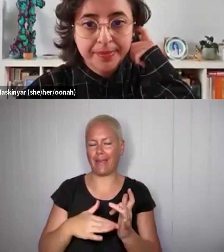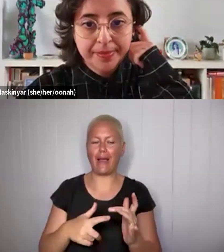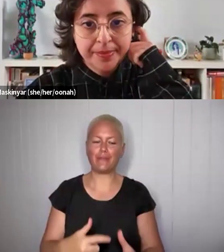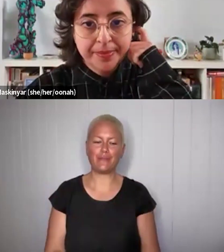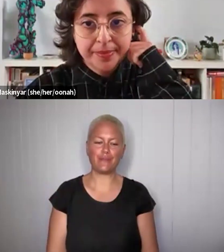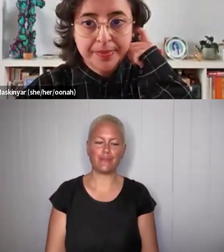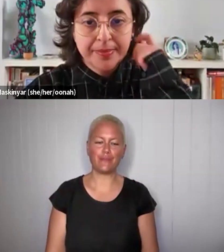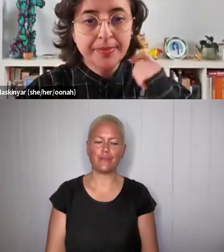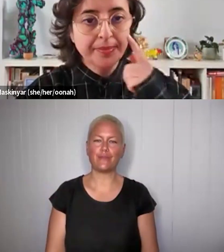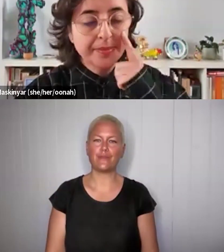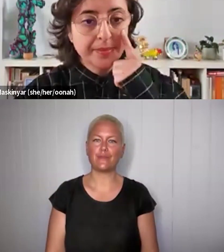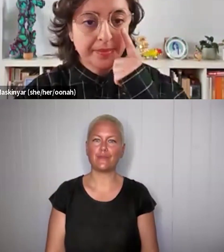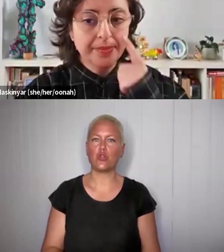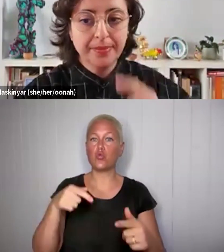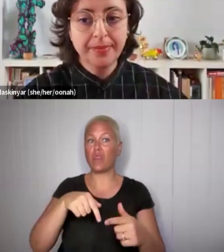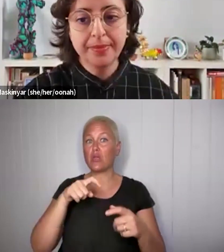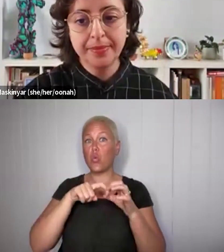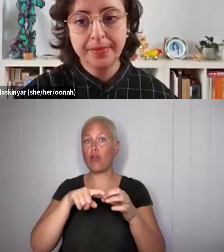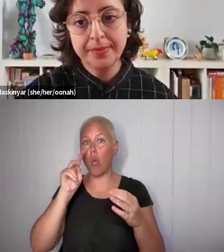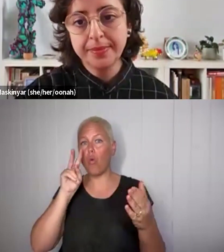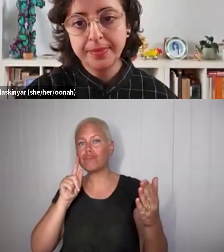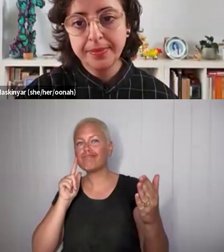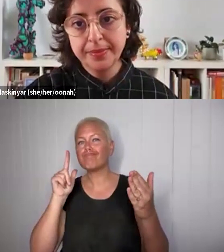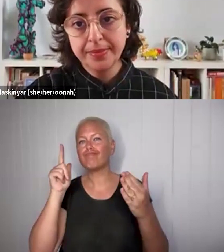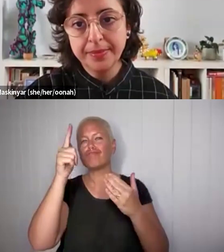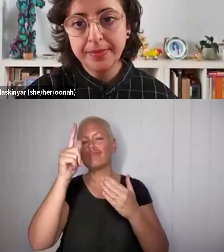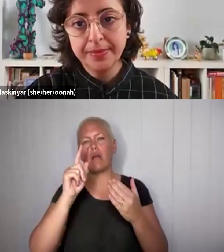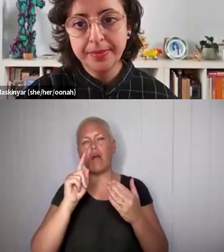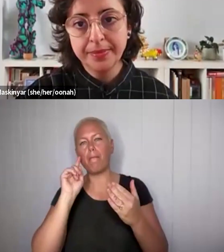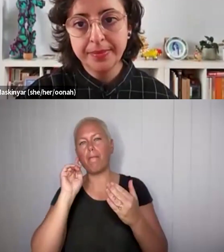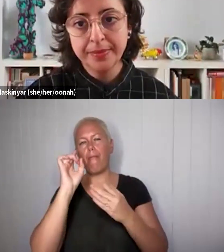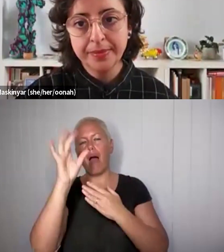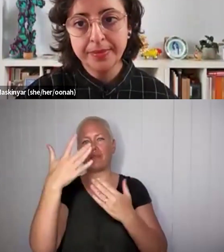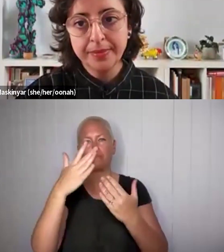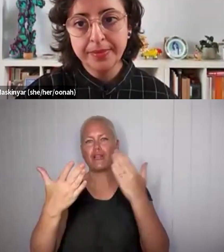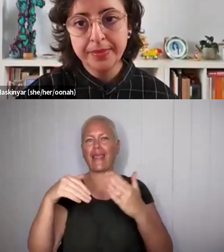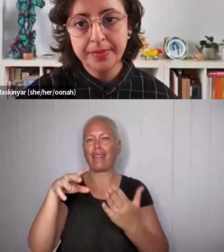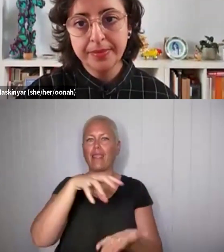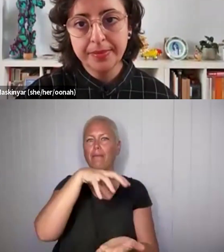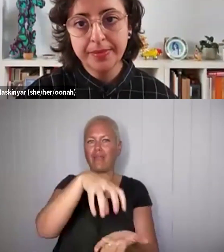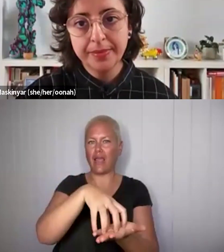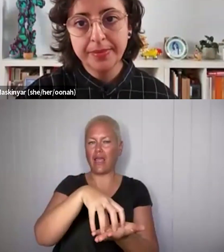looking ahead into the future beyond the presentation in the Pavilion. 'Is